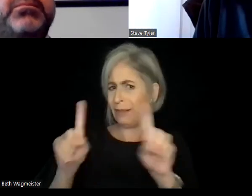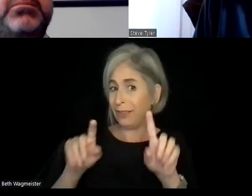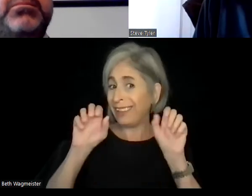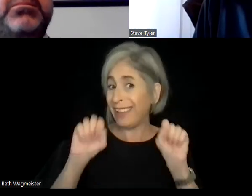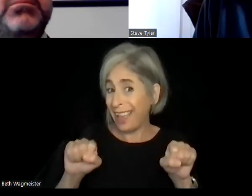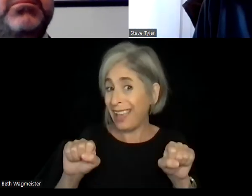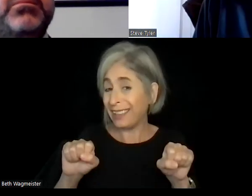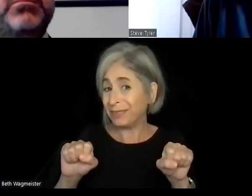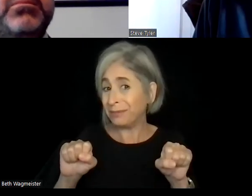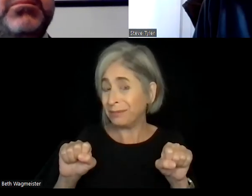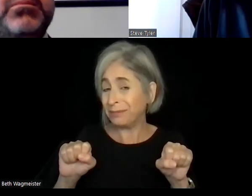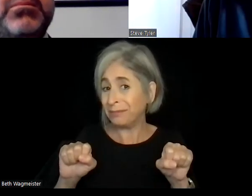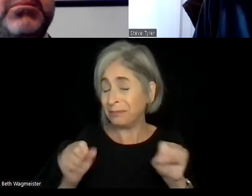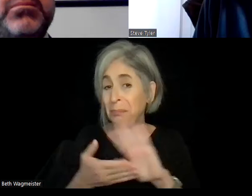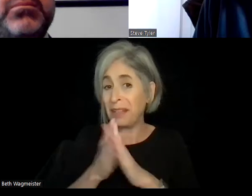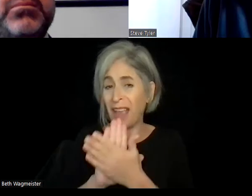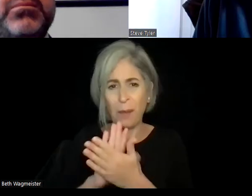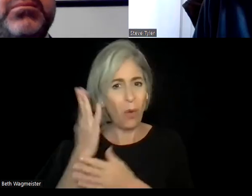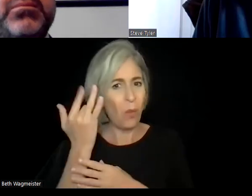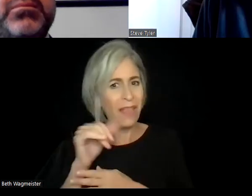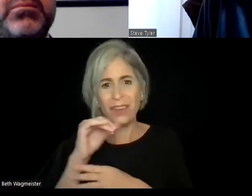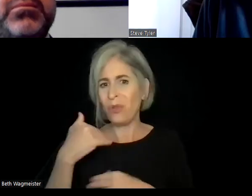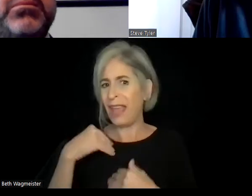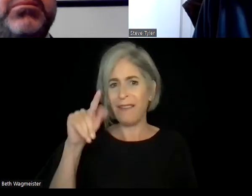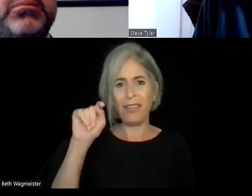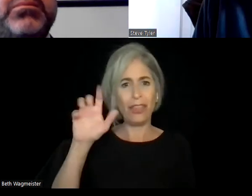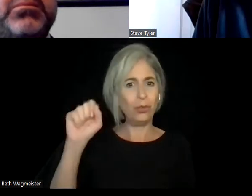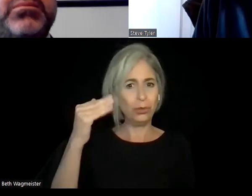to be good. It is really difficult for people to imagine